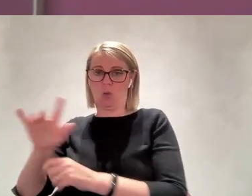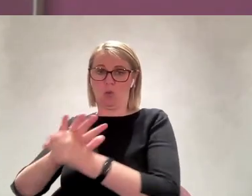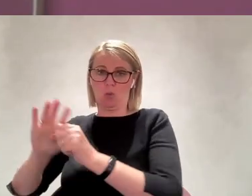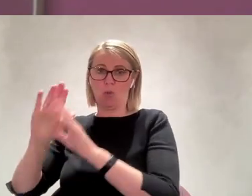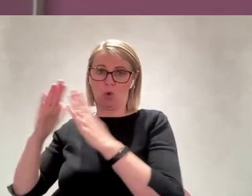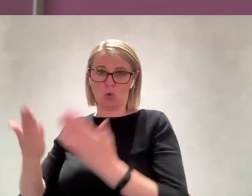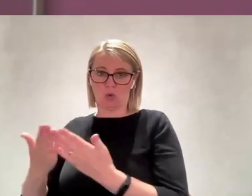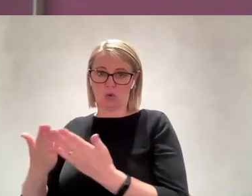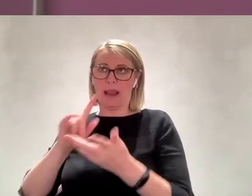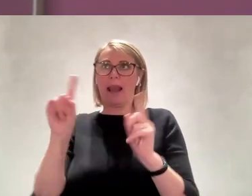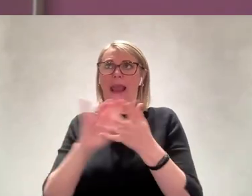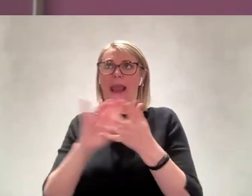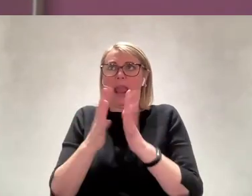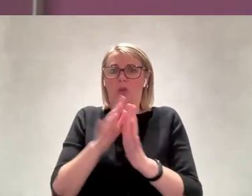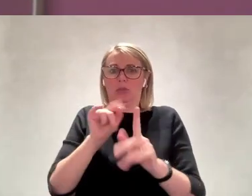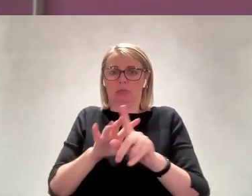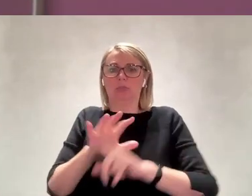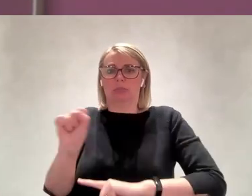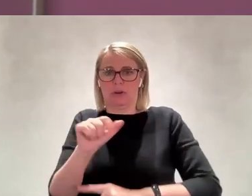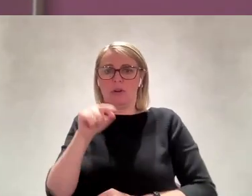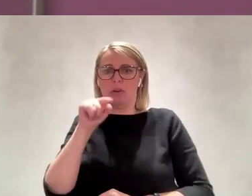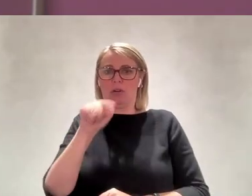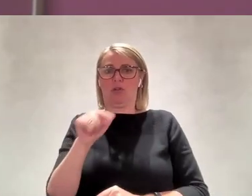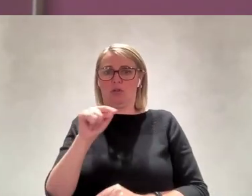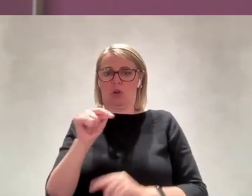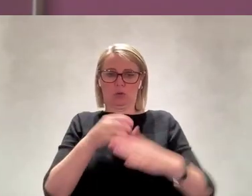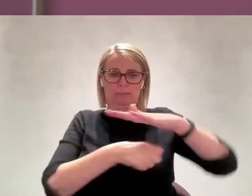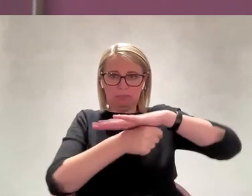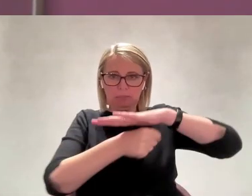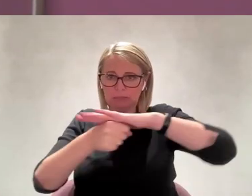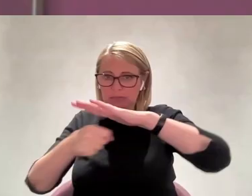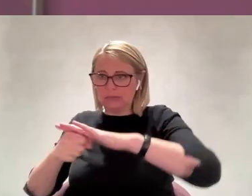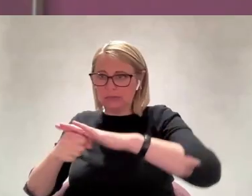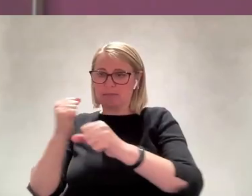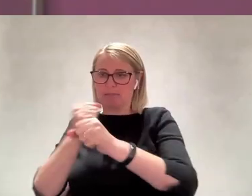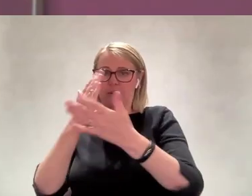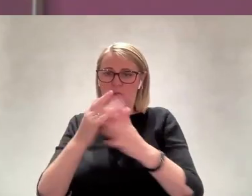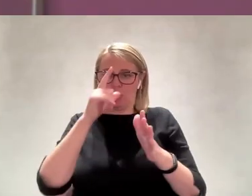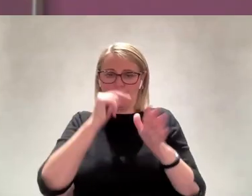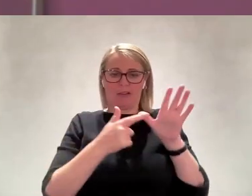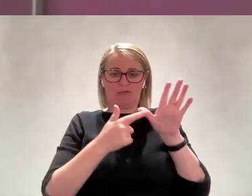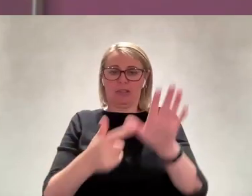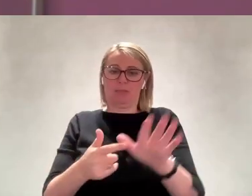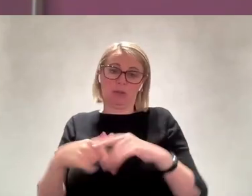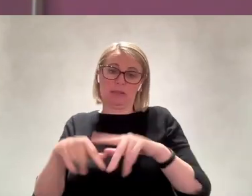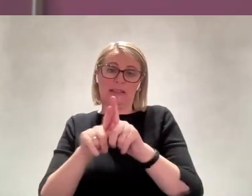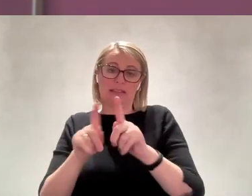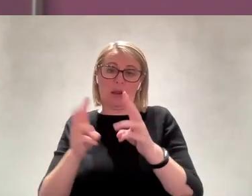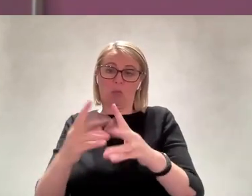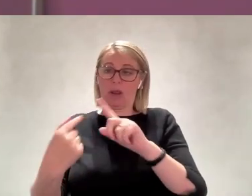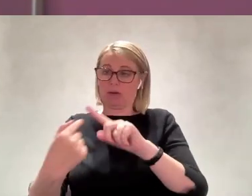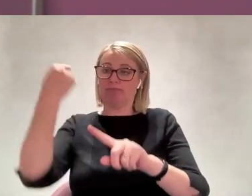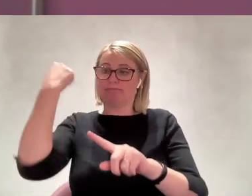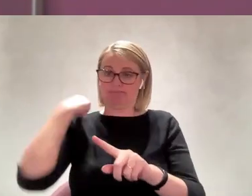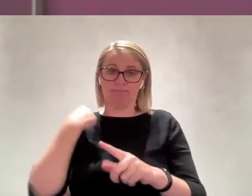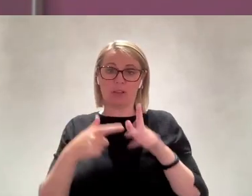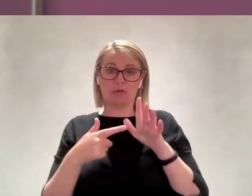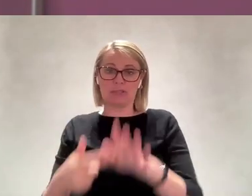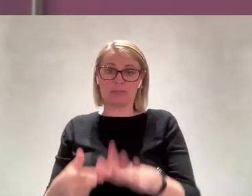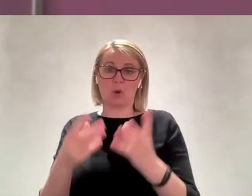and how do you identify those pillars and respond to them in the way you would always respond in terms of risk